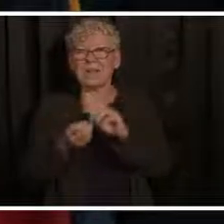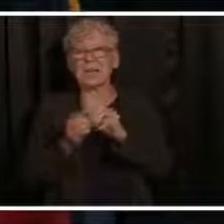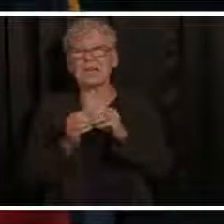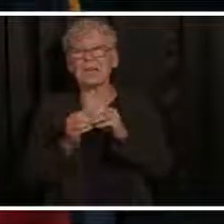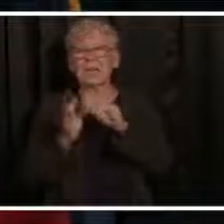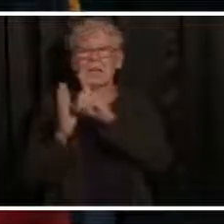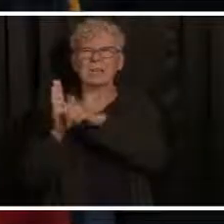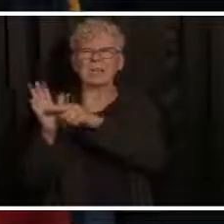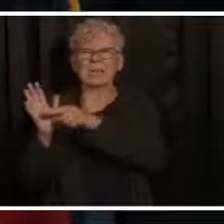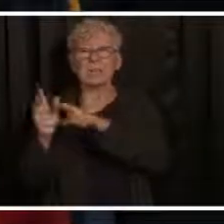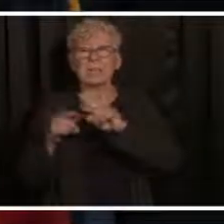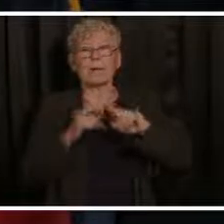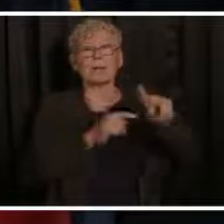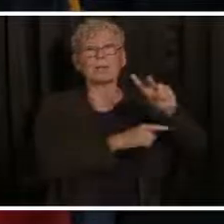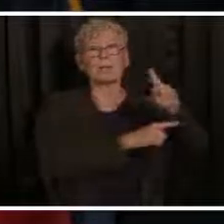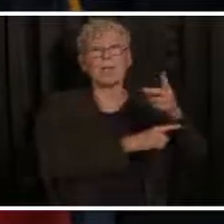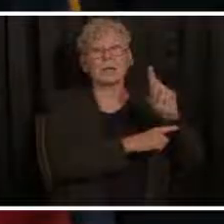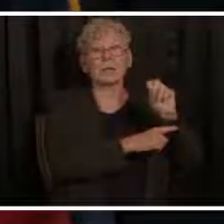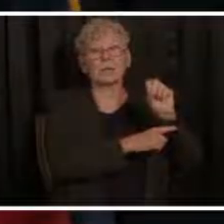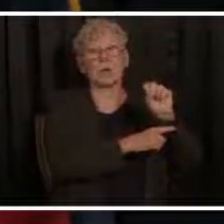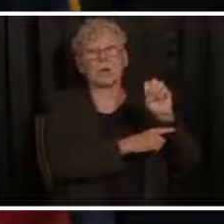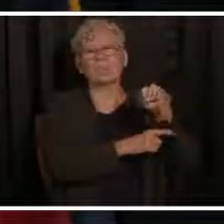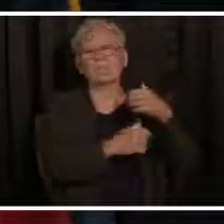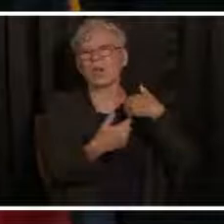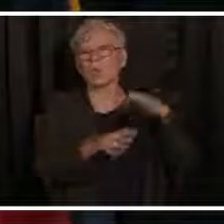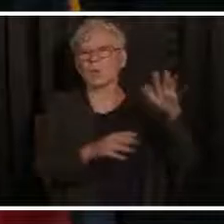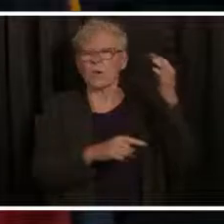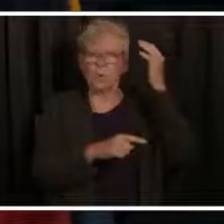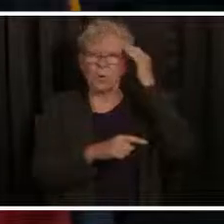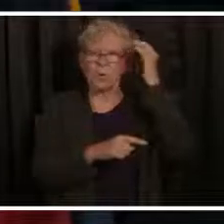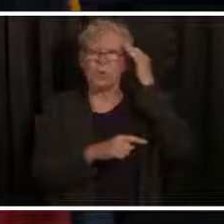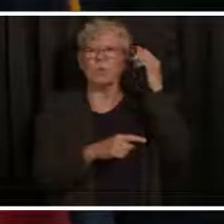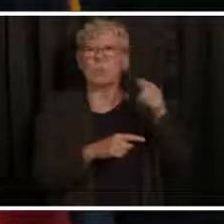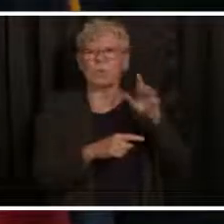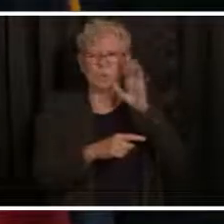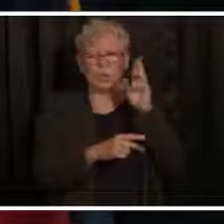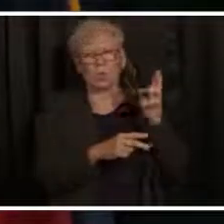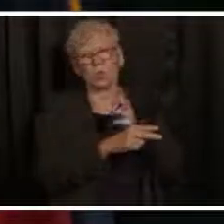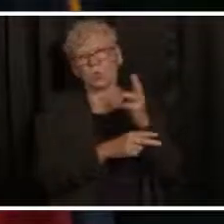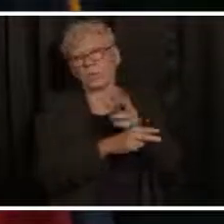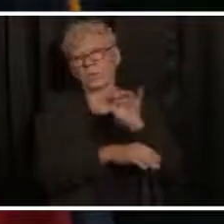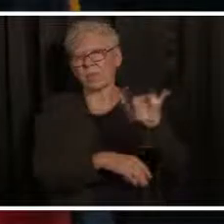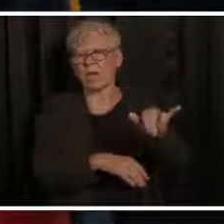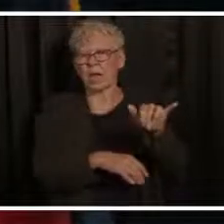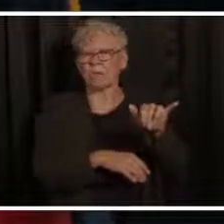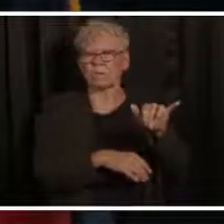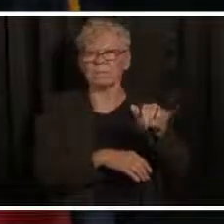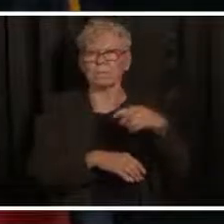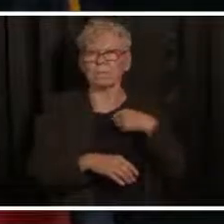second doses, we have a very high degree of confidence will be used. We've been seeing between a Ninety-five and a 99%